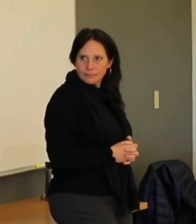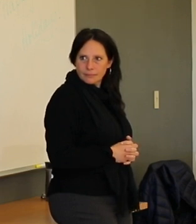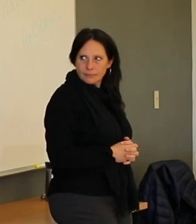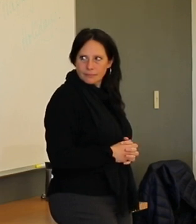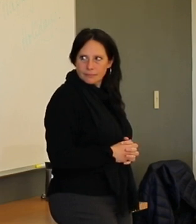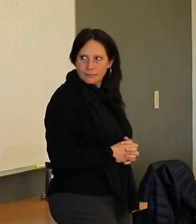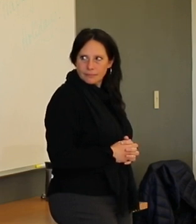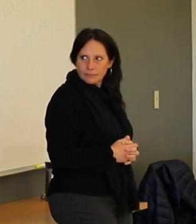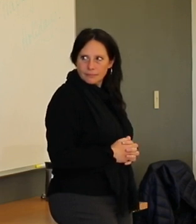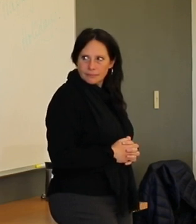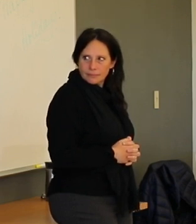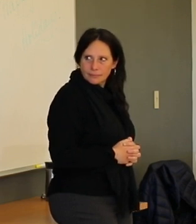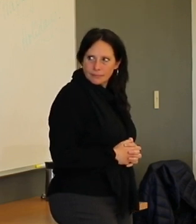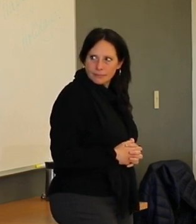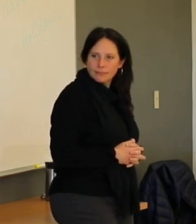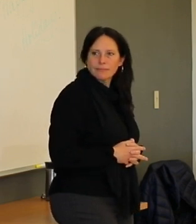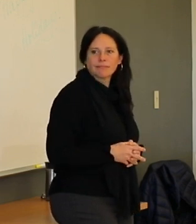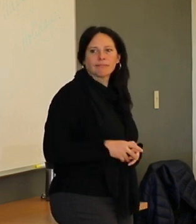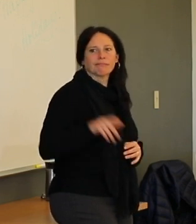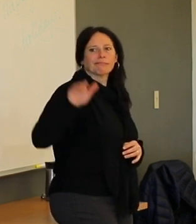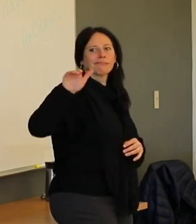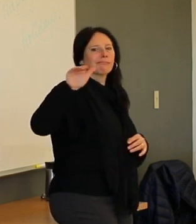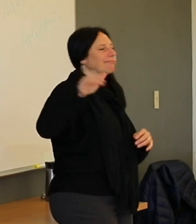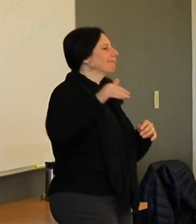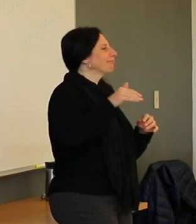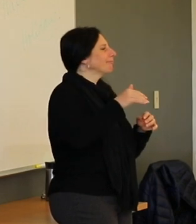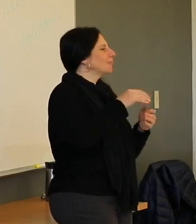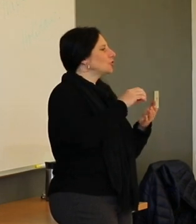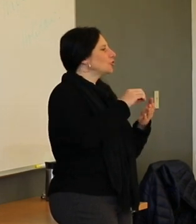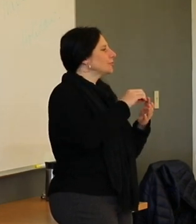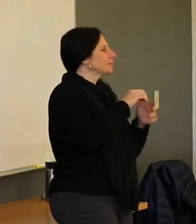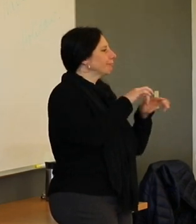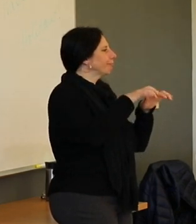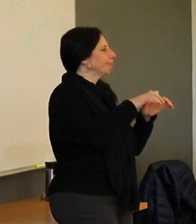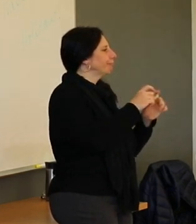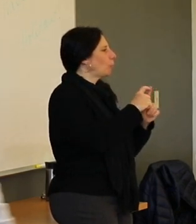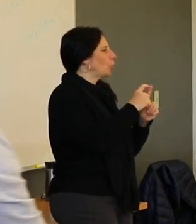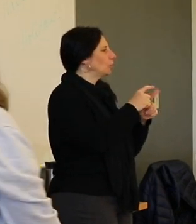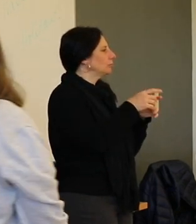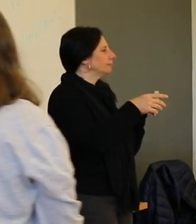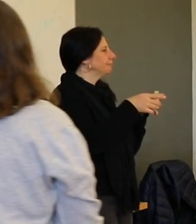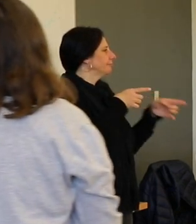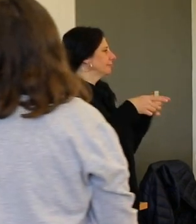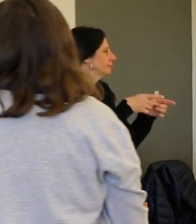And if there if you could just put description just. We'll have something there.